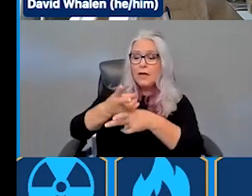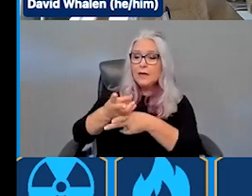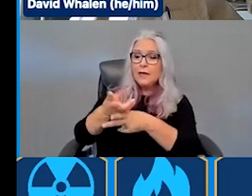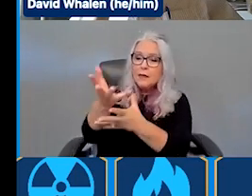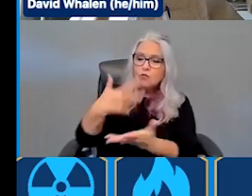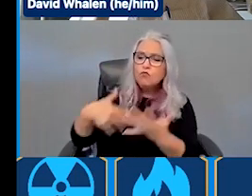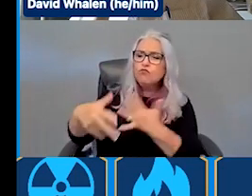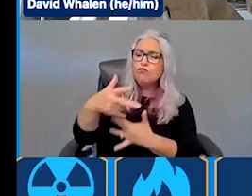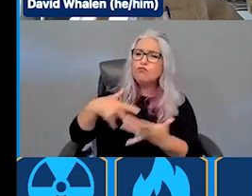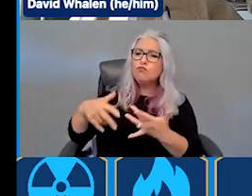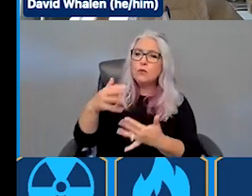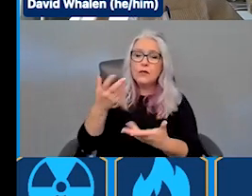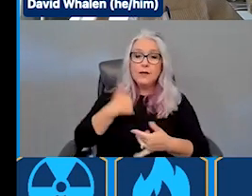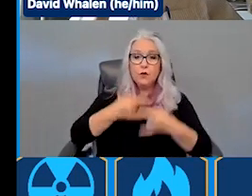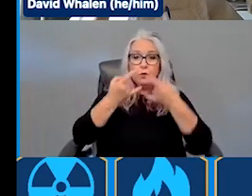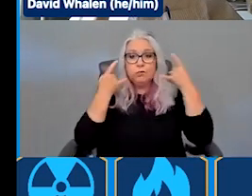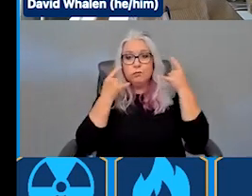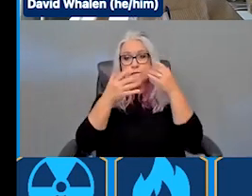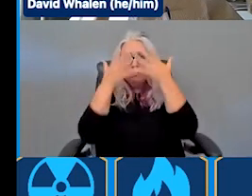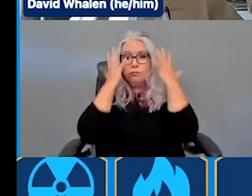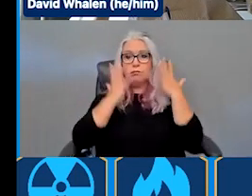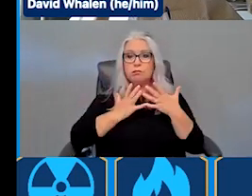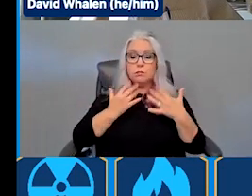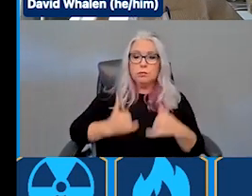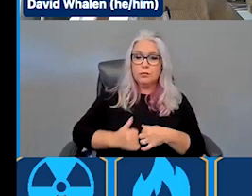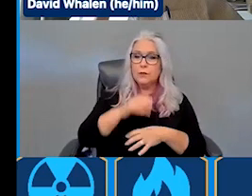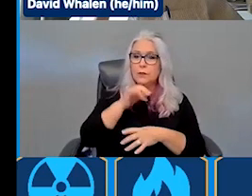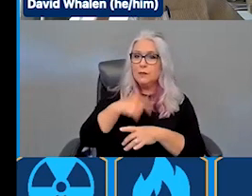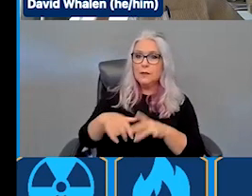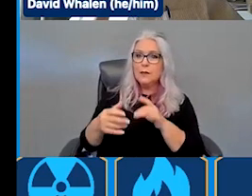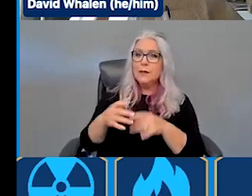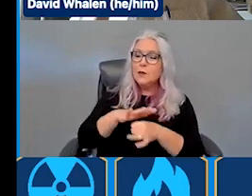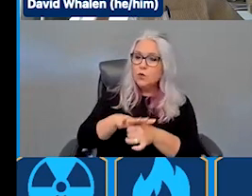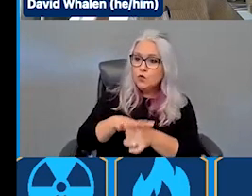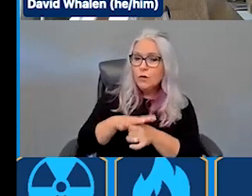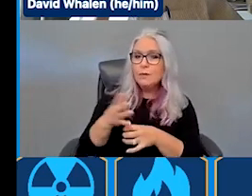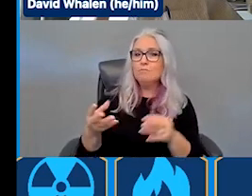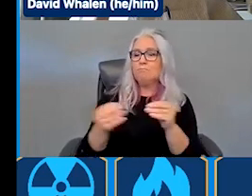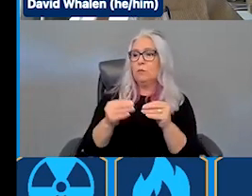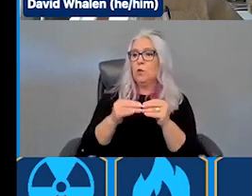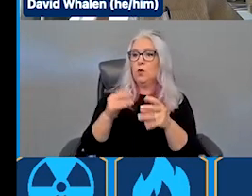wearing protective personal equipment in the room. You have strained and more limited staff. You have burnt out staff.